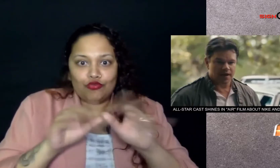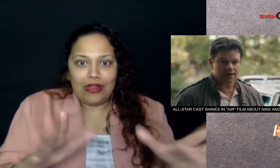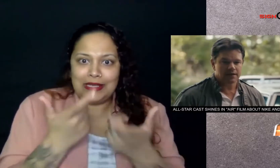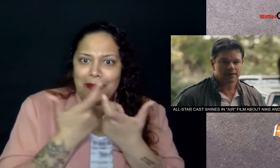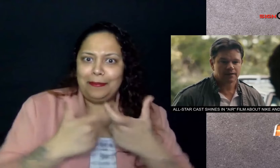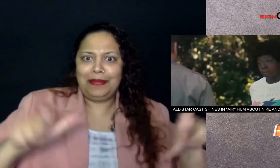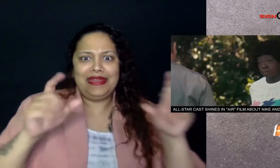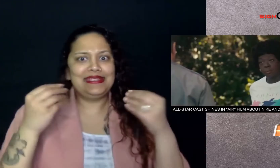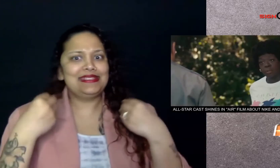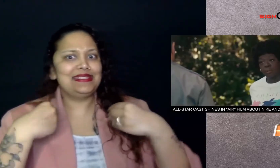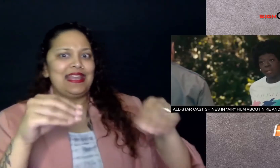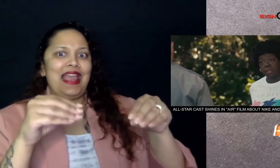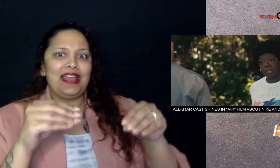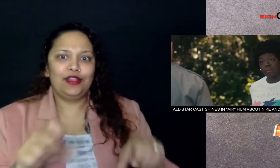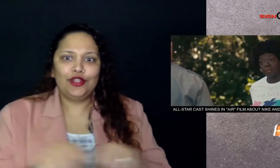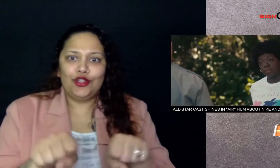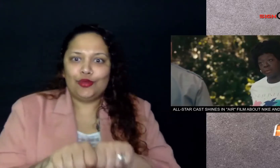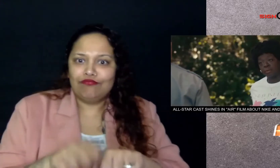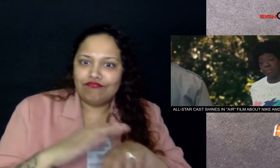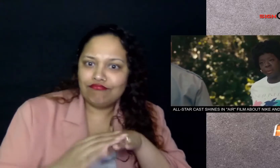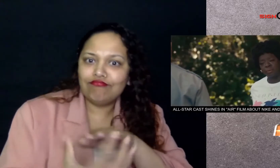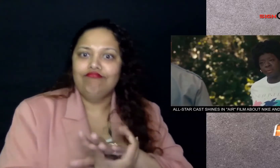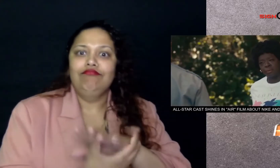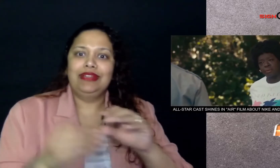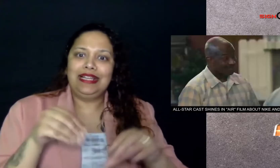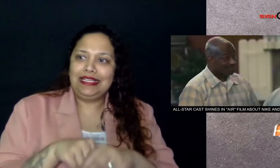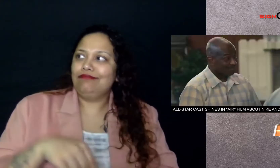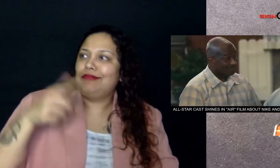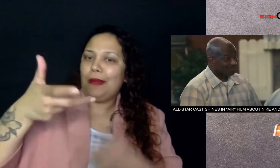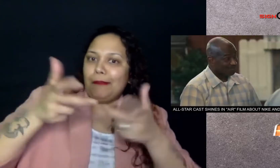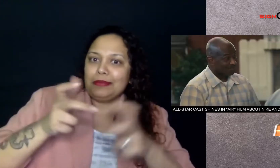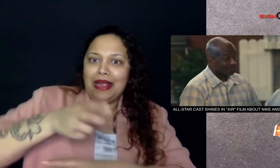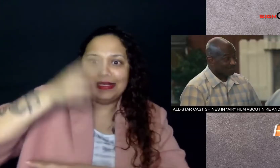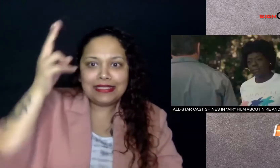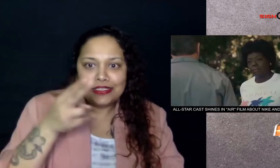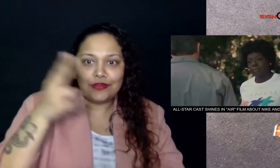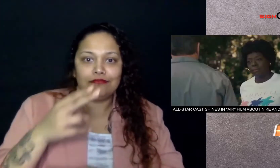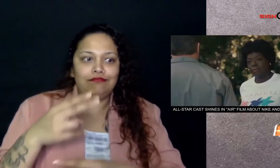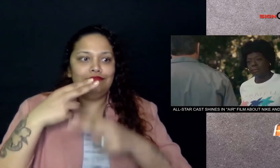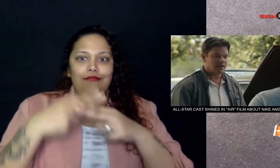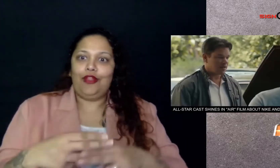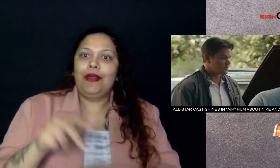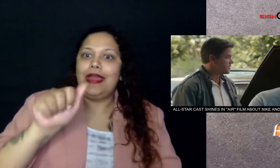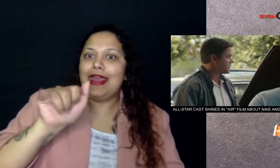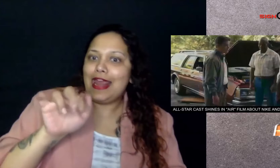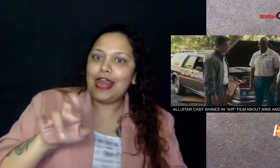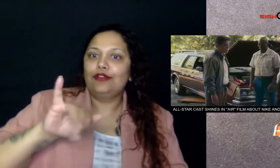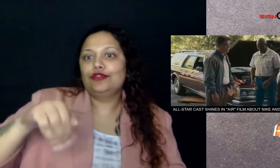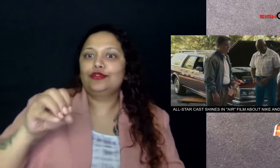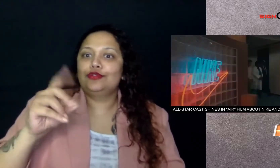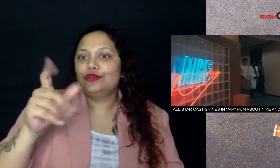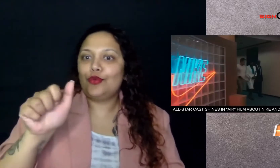release the biggest selling sneaker in basketball history. the Air Jordan 1